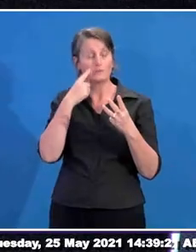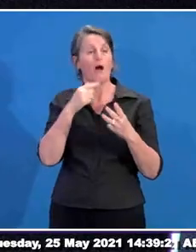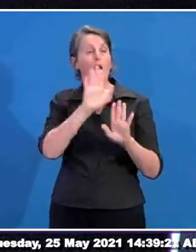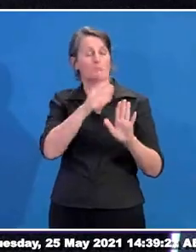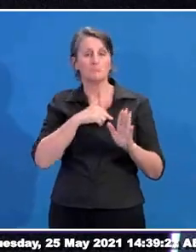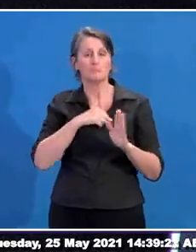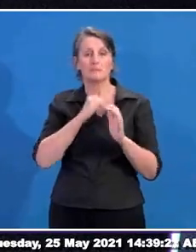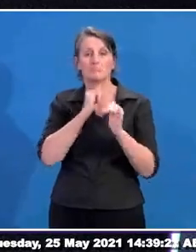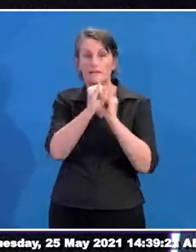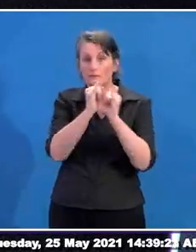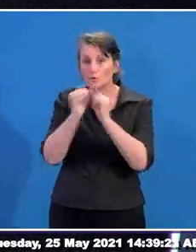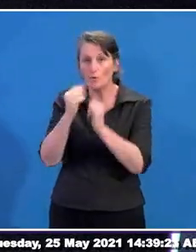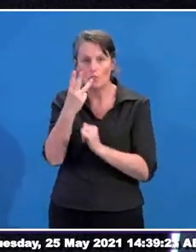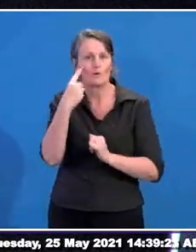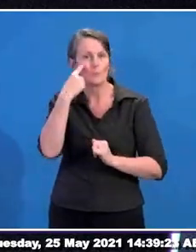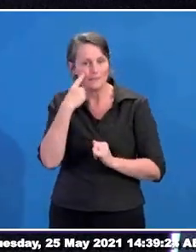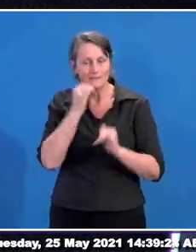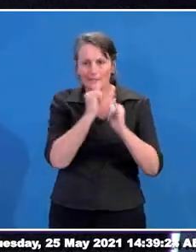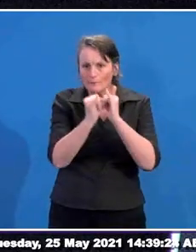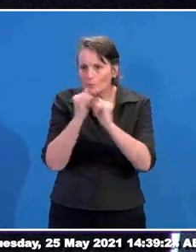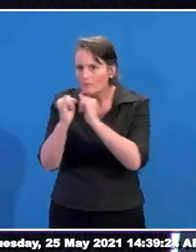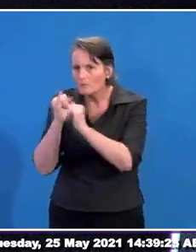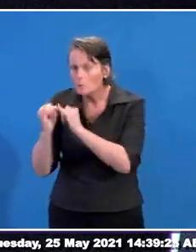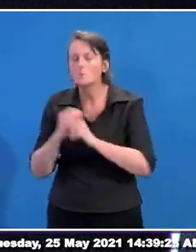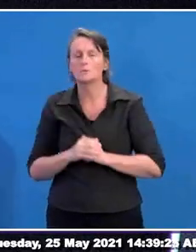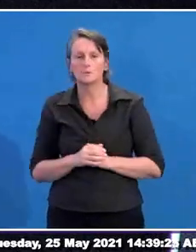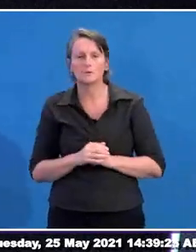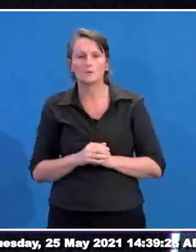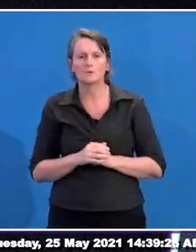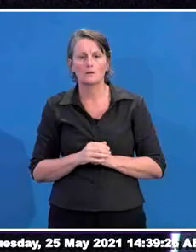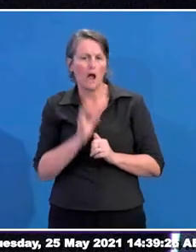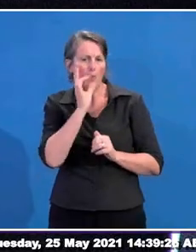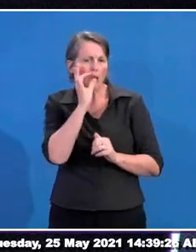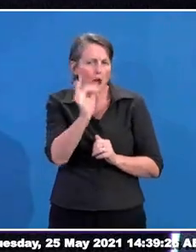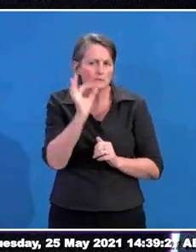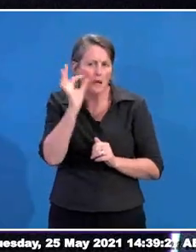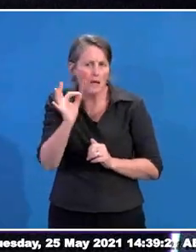I will then interview those people and ask them not leading questions but ask